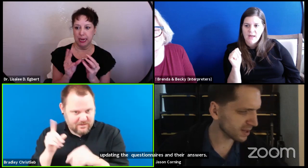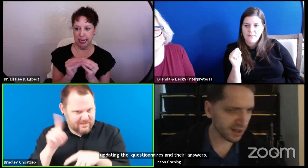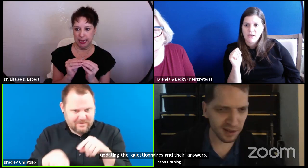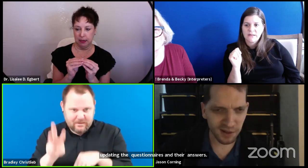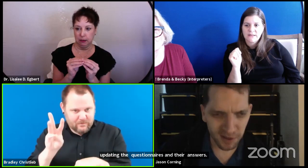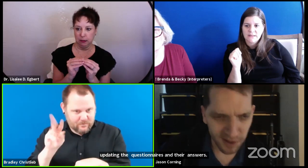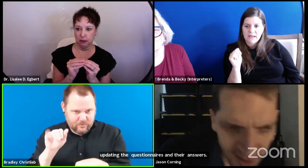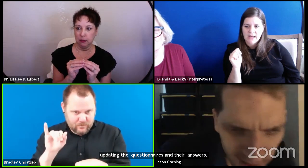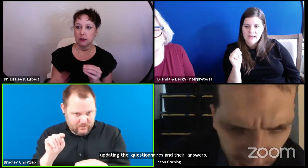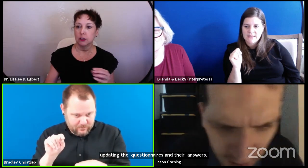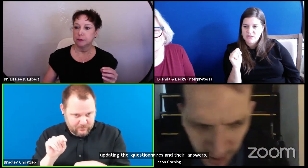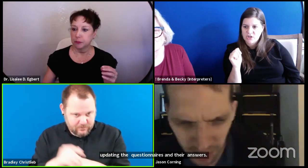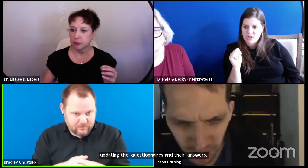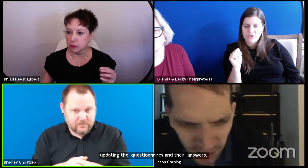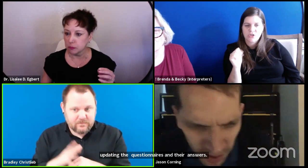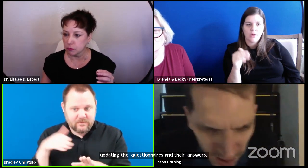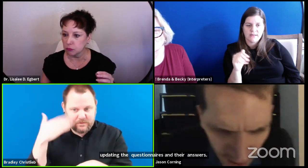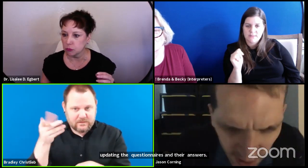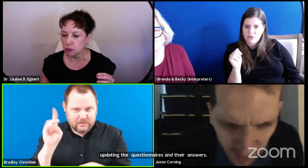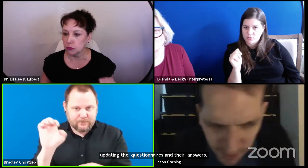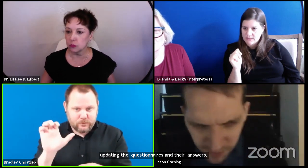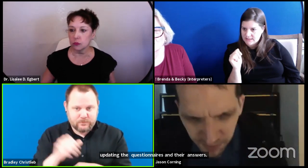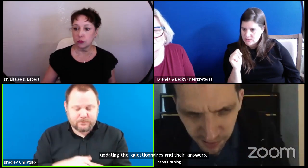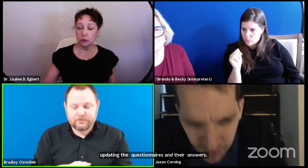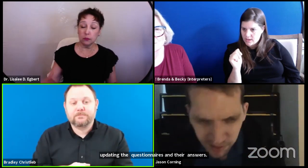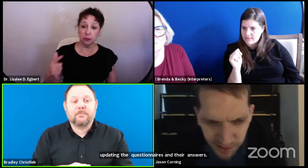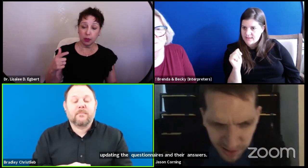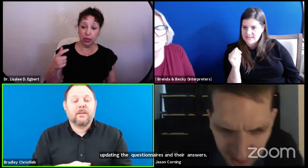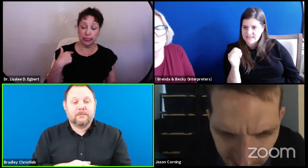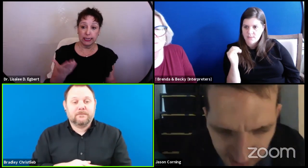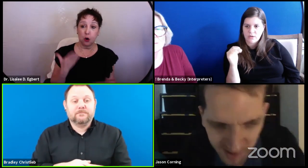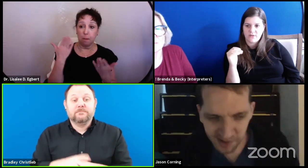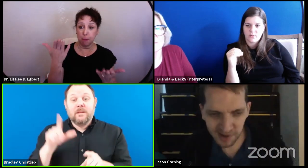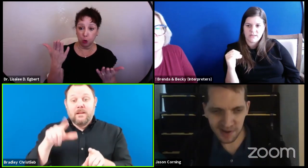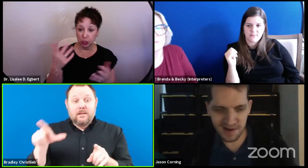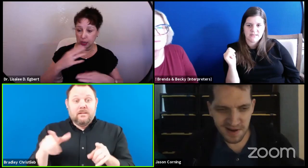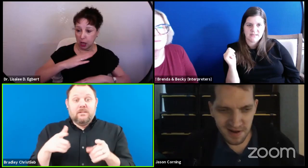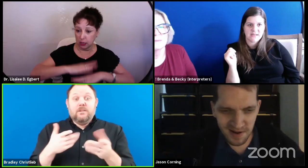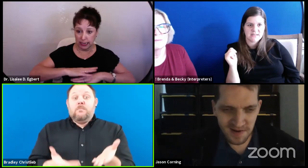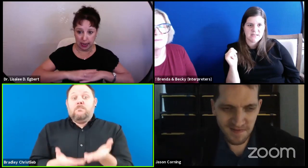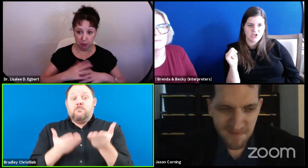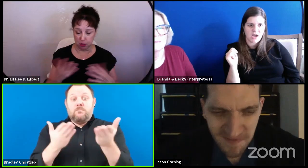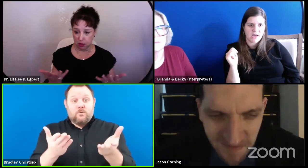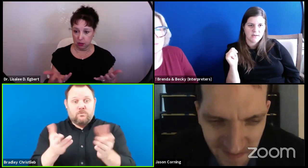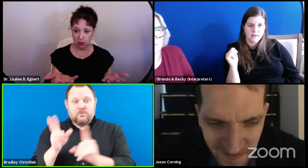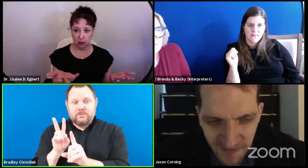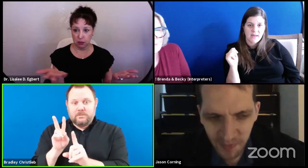And Mary Lynn has suggested calling a special meeting as well. And that's a summary of what has been discussed in the chat.